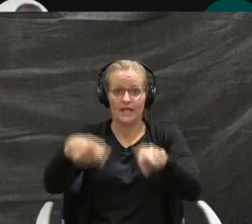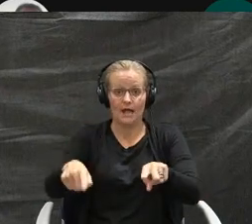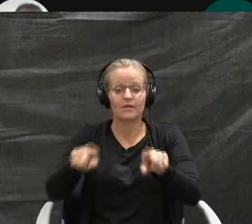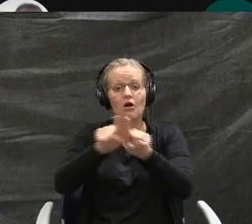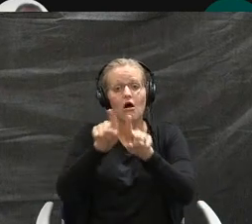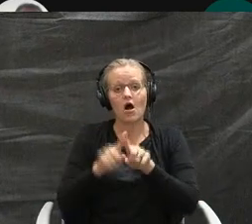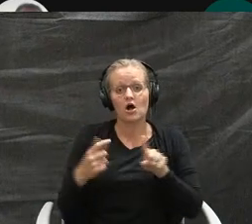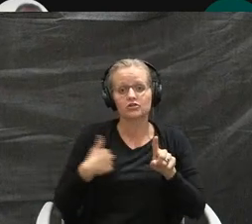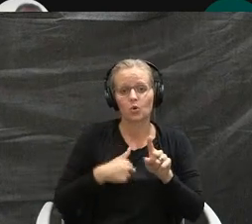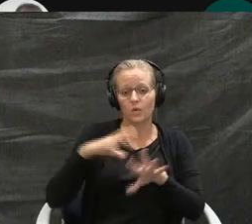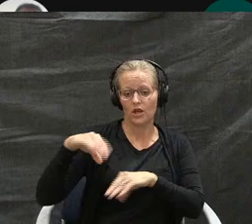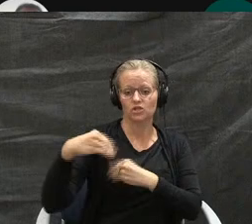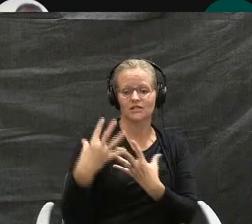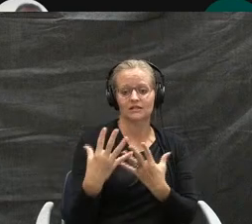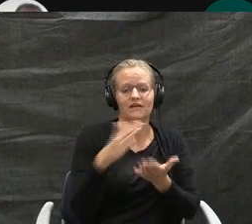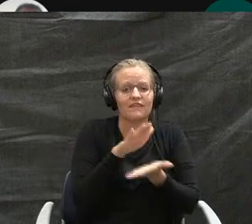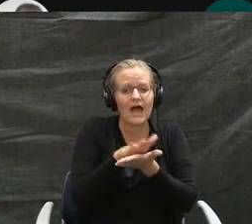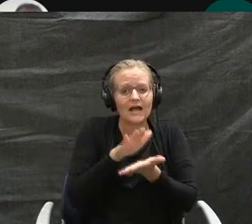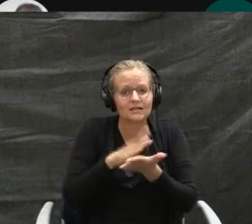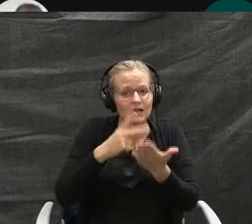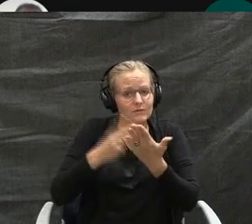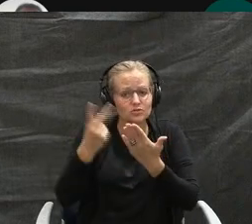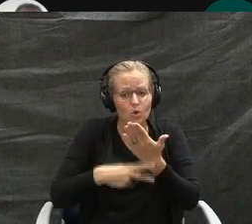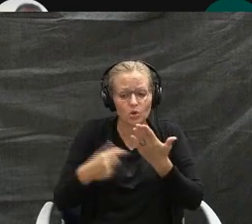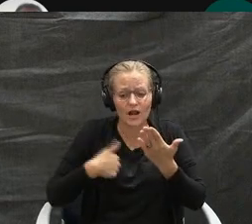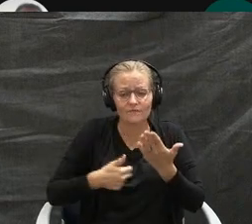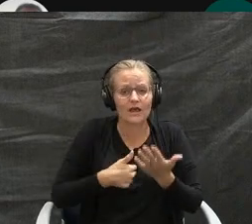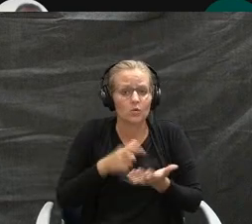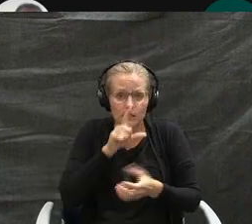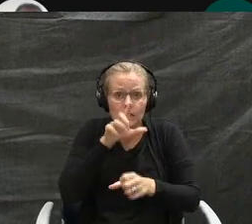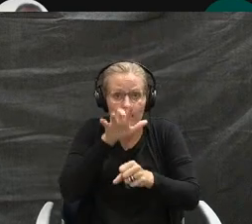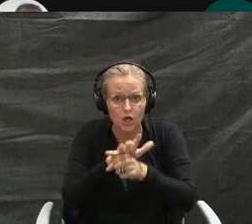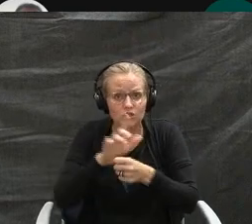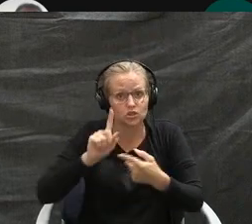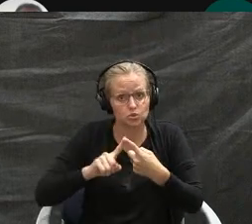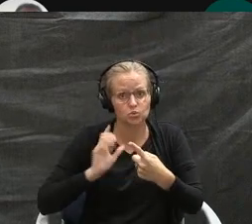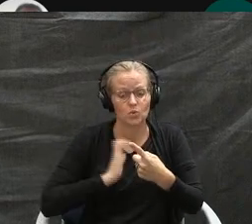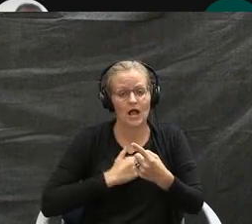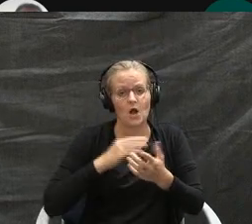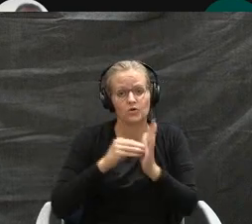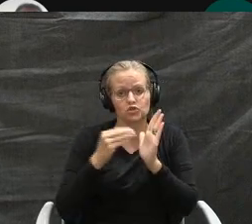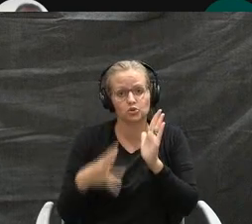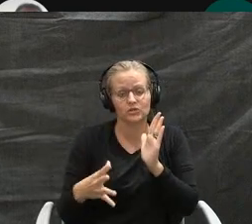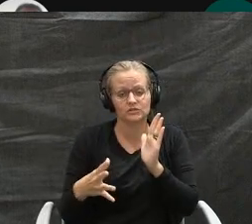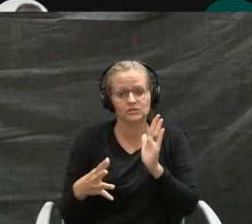students that they're going to have those experiences, and so there's some ways we can do this successfully on line, and